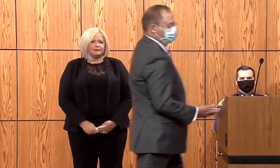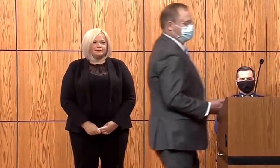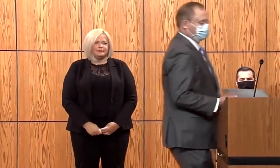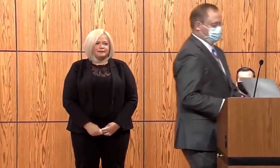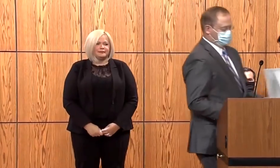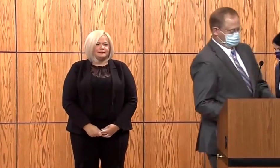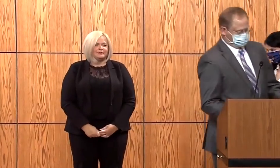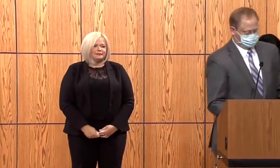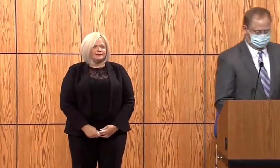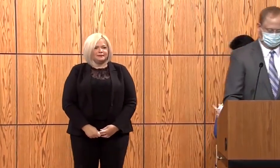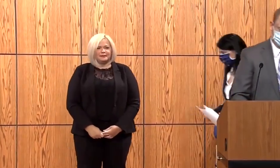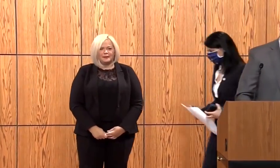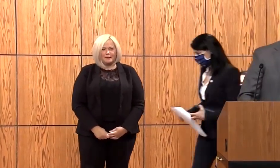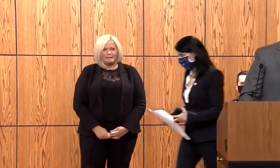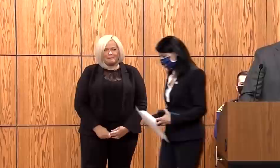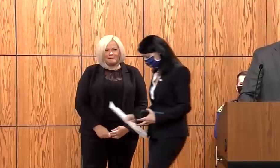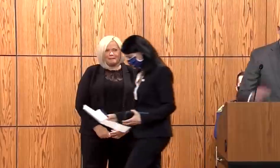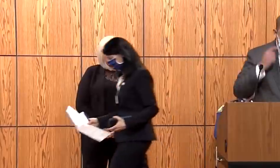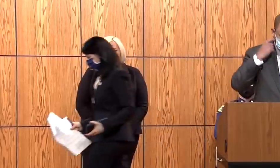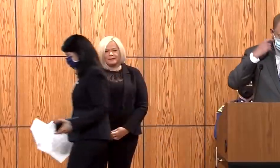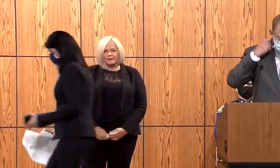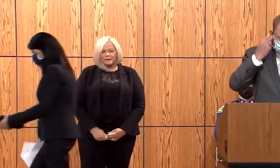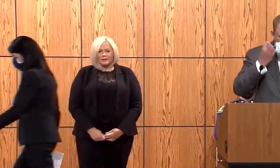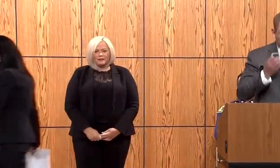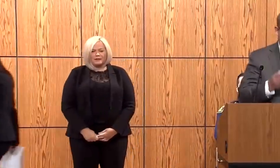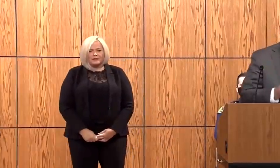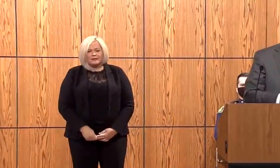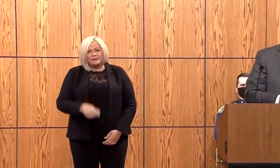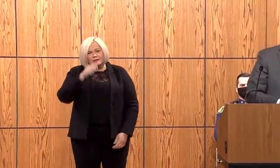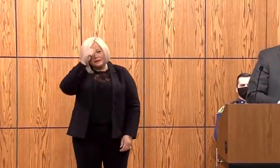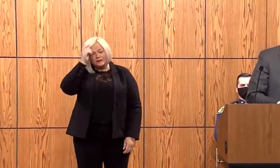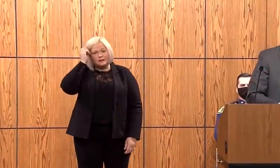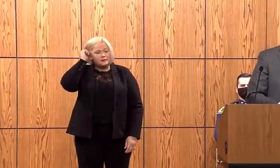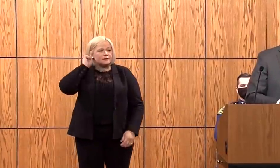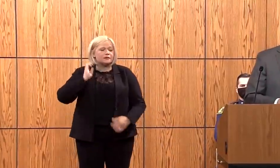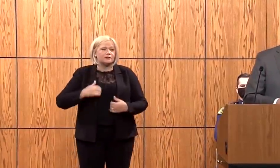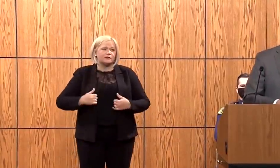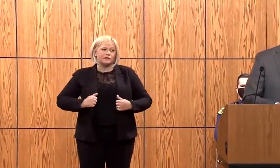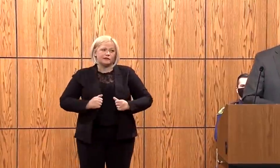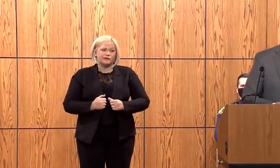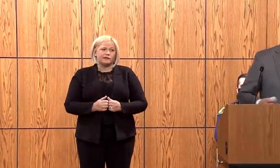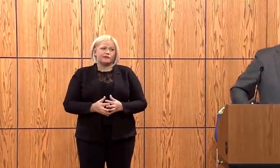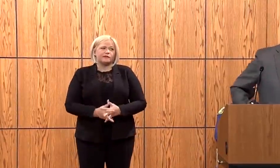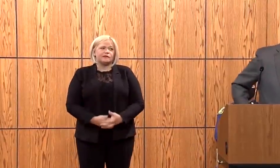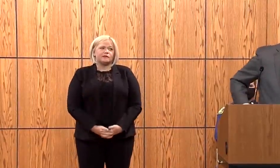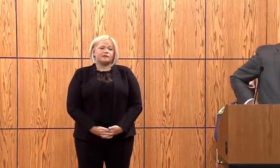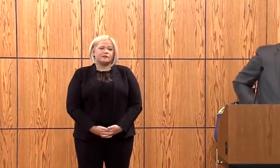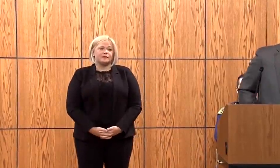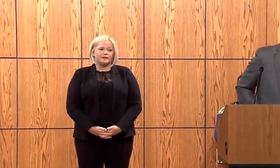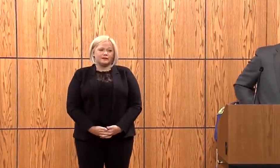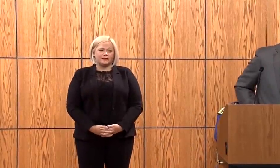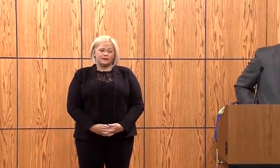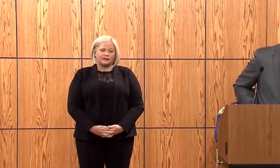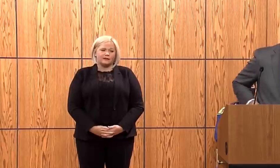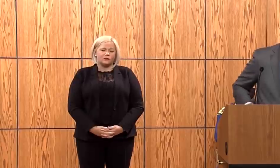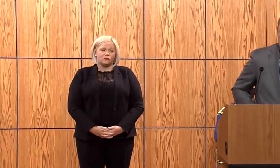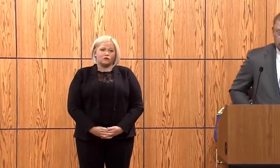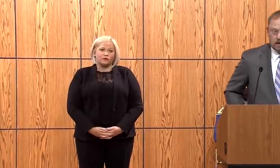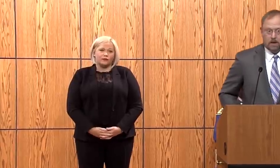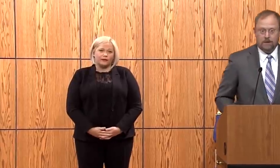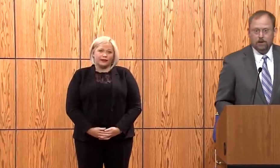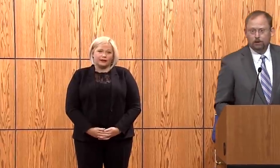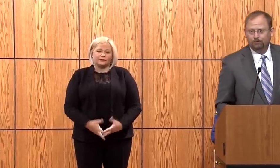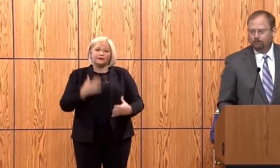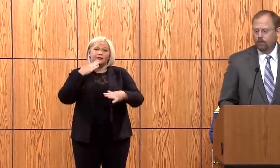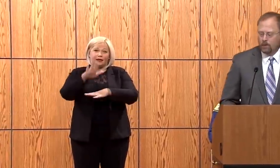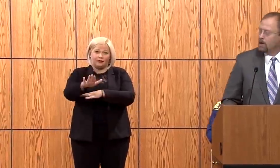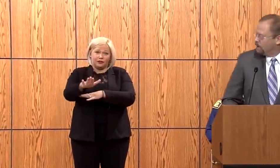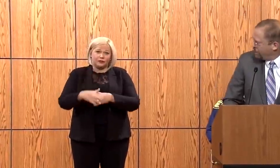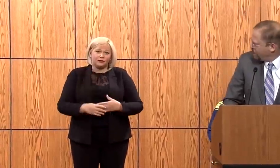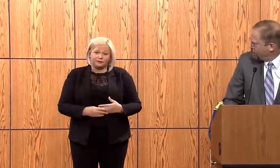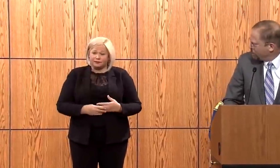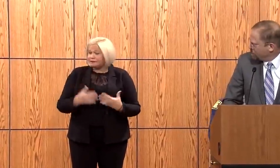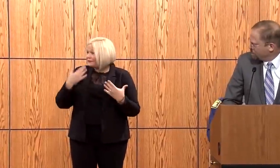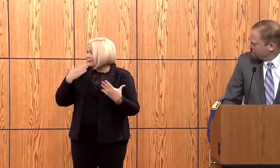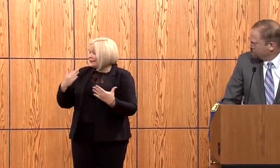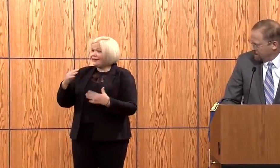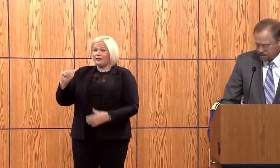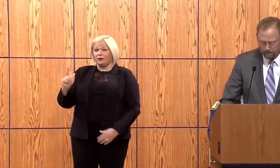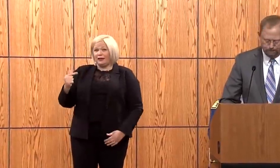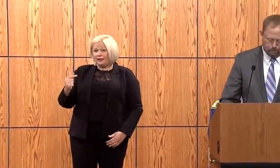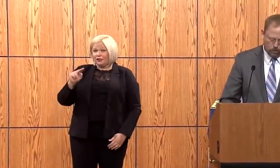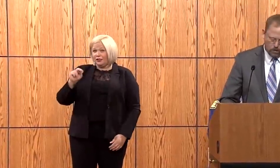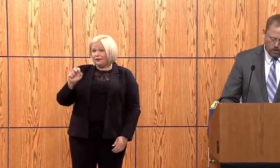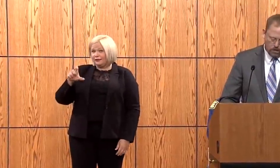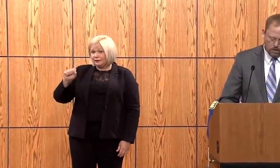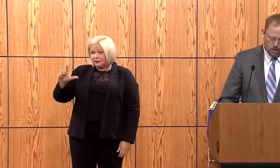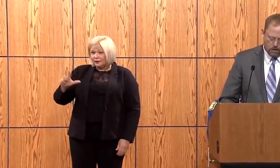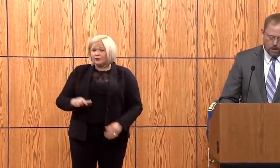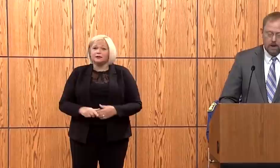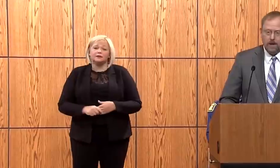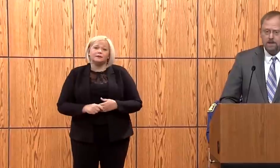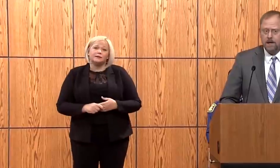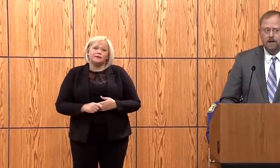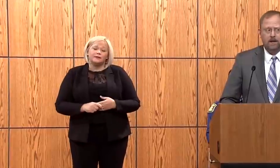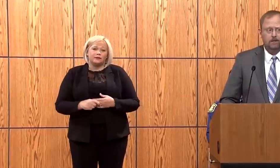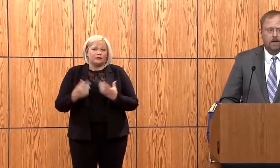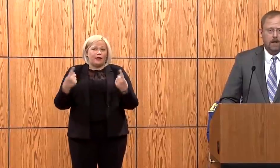ABOUT THE EFFORT. >> GOOD AFTERNOON.